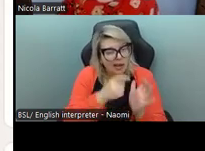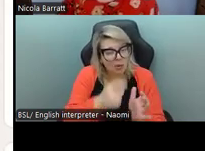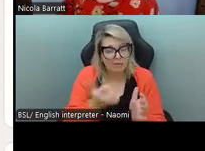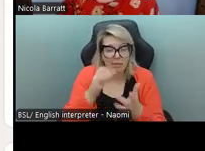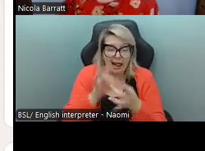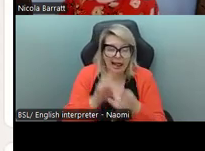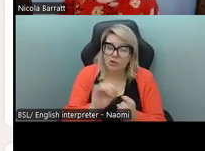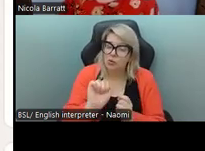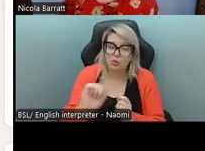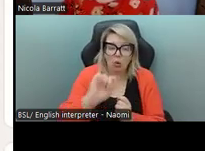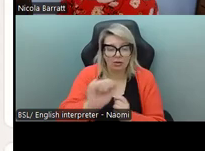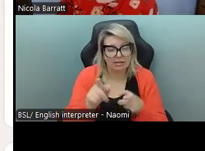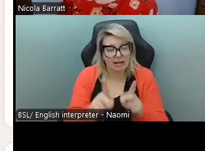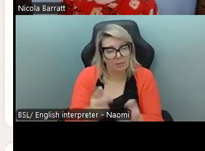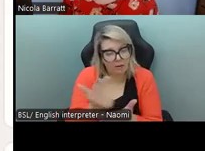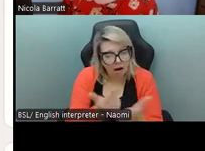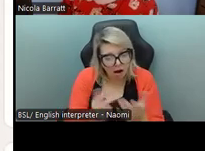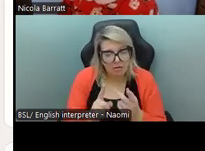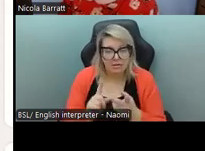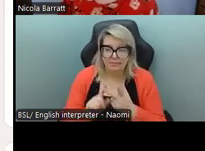your location, something else about what you do.